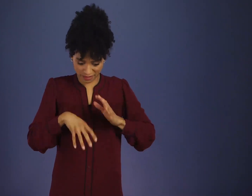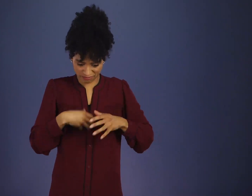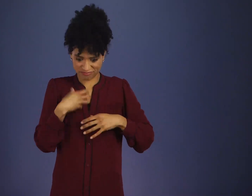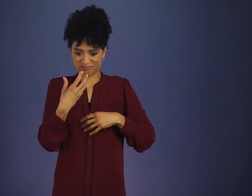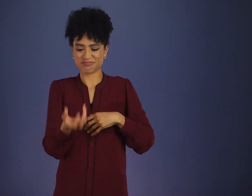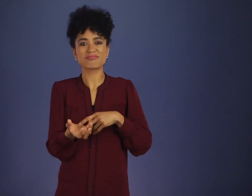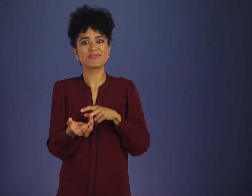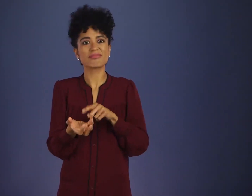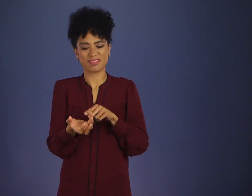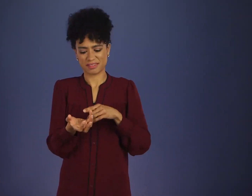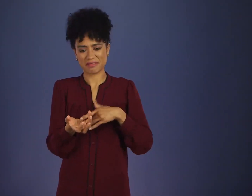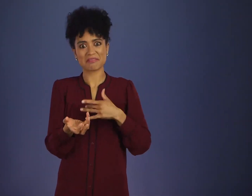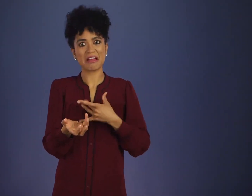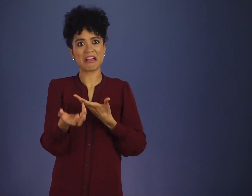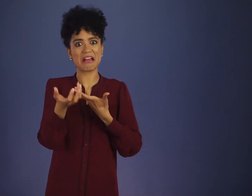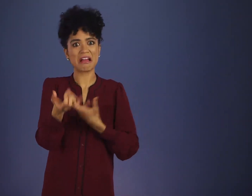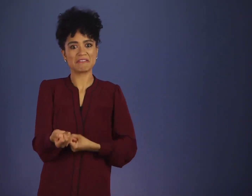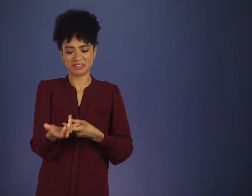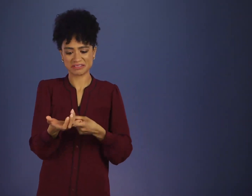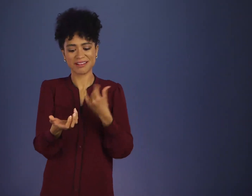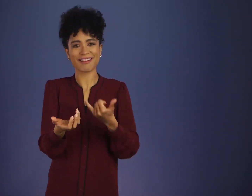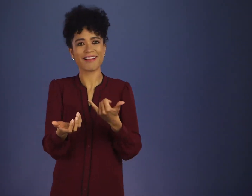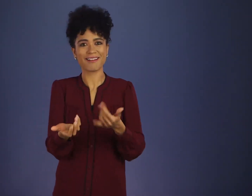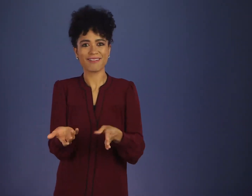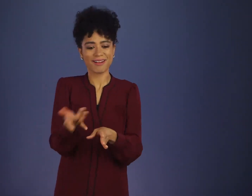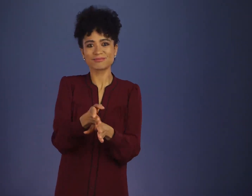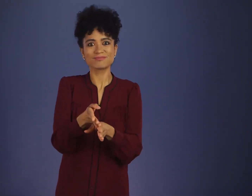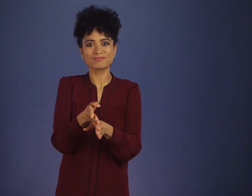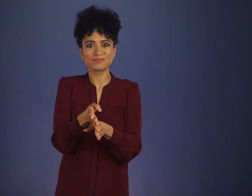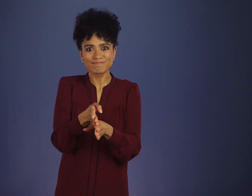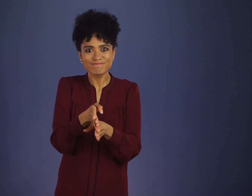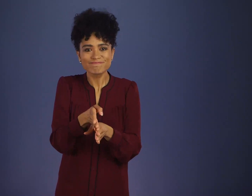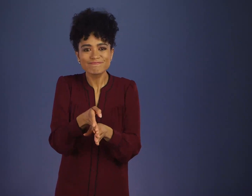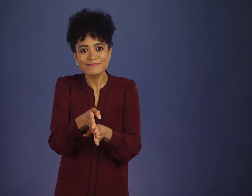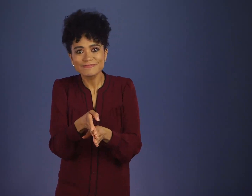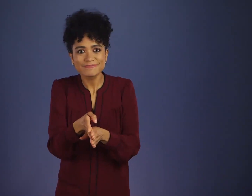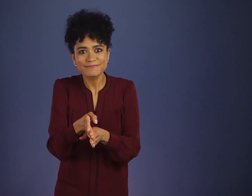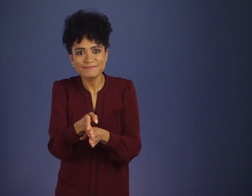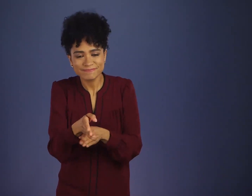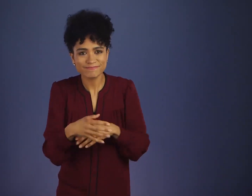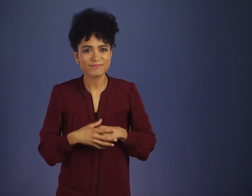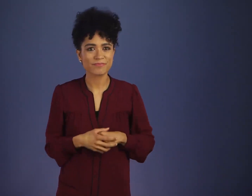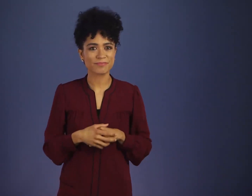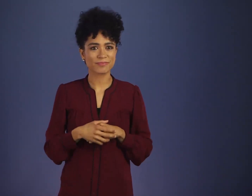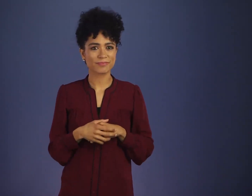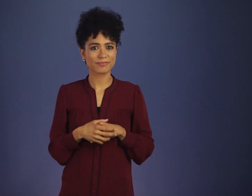Having found the shoes that fit, he ought to step into them and walk with new confidence